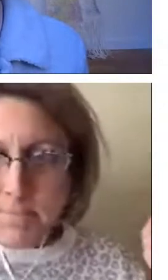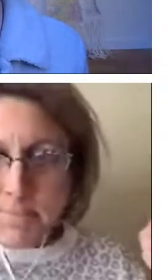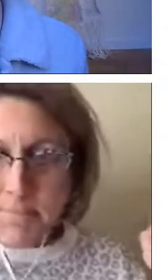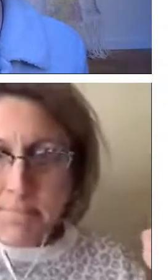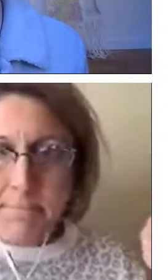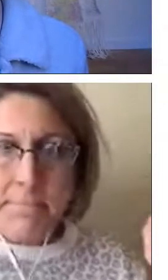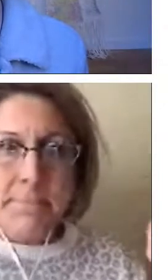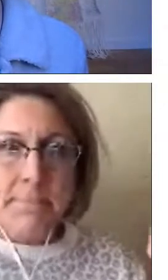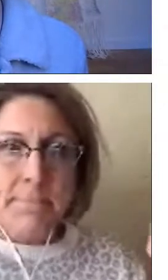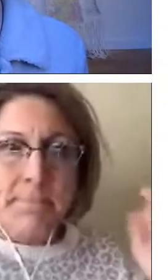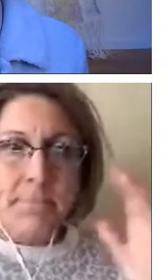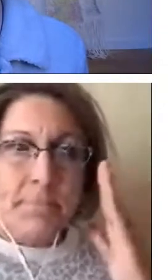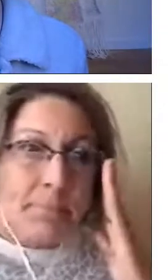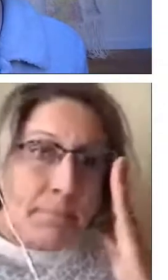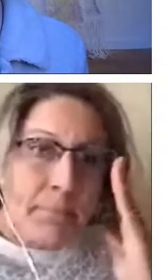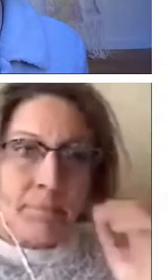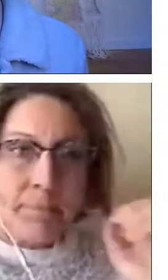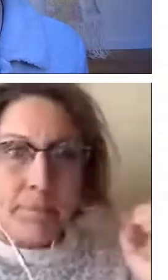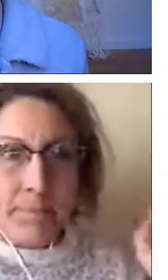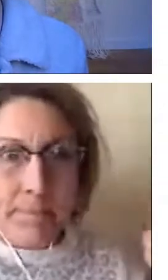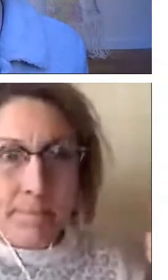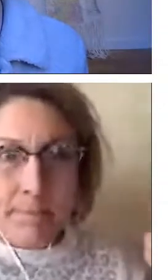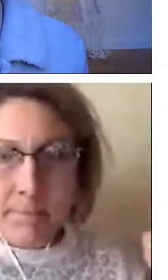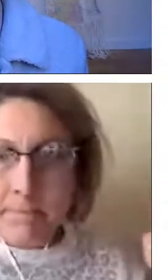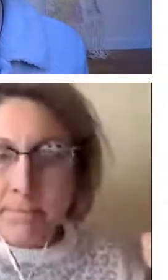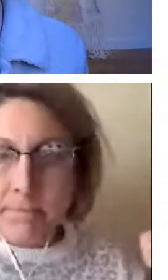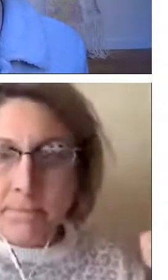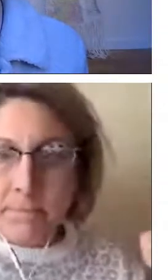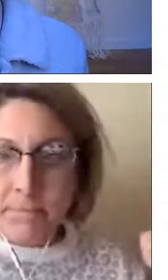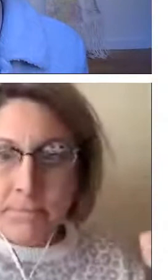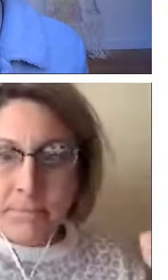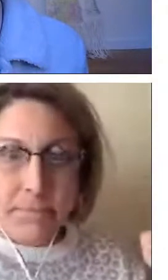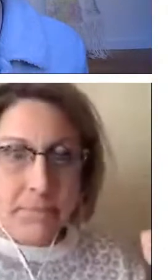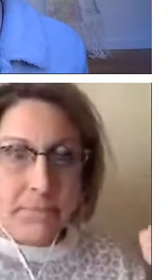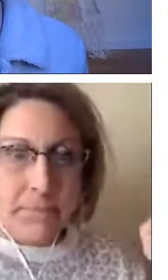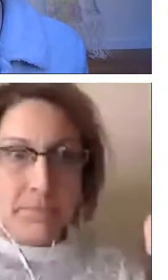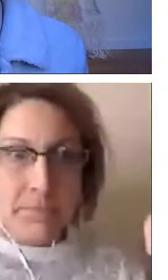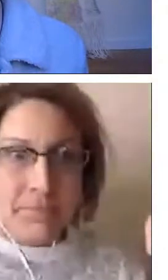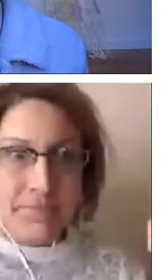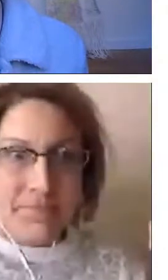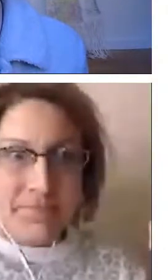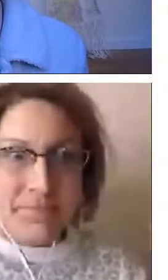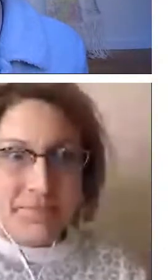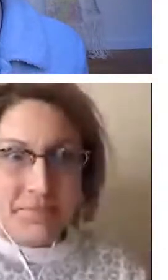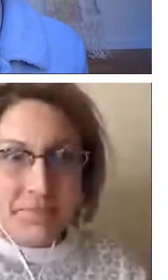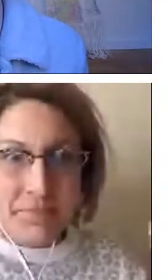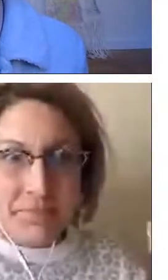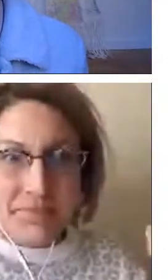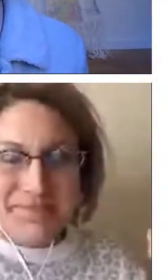Kim, based on your work and experience, what does it mean to be classified as white?